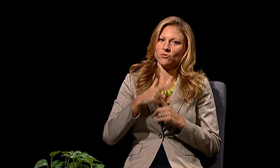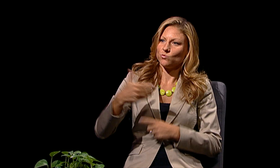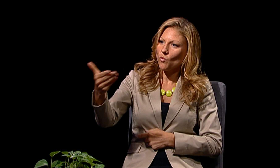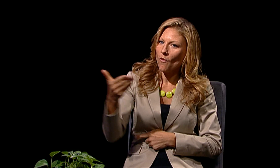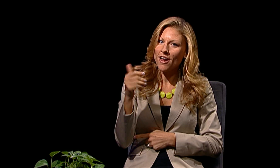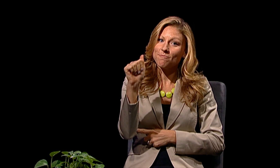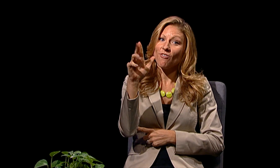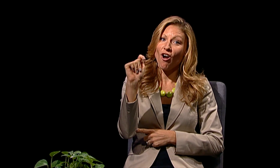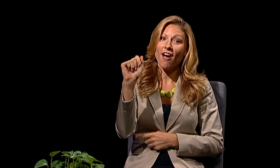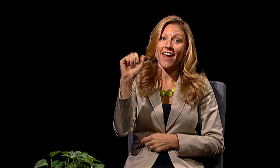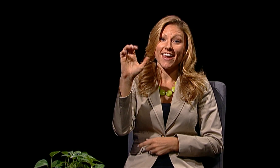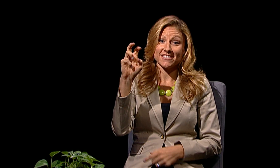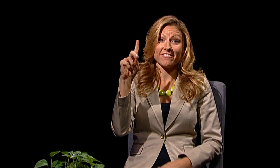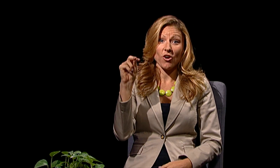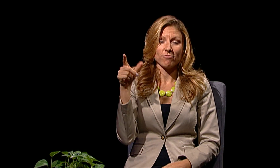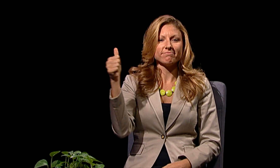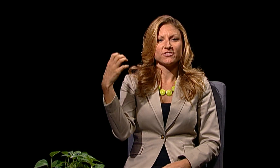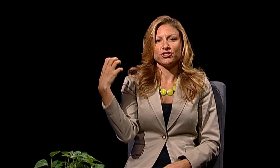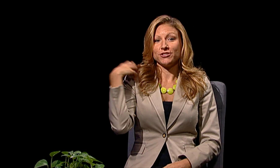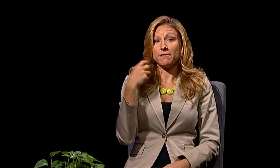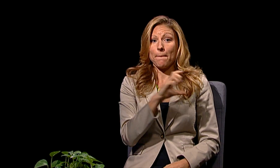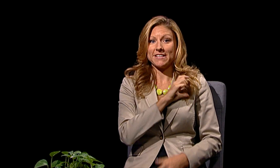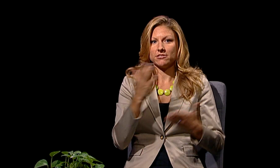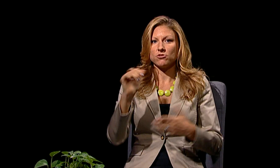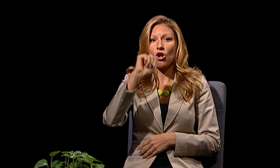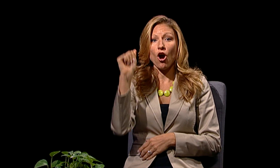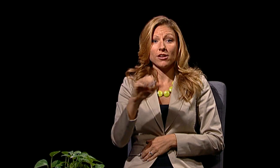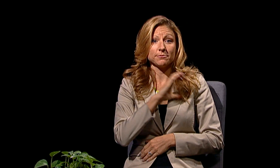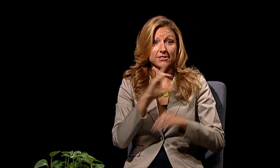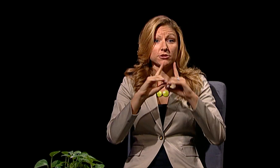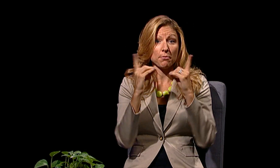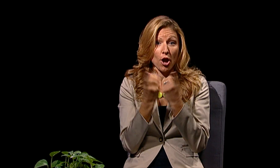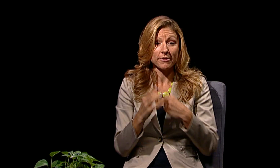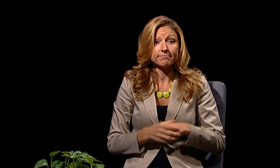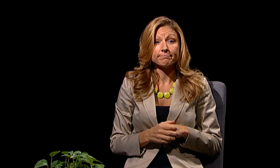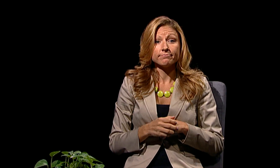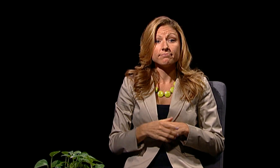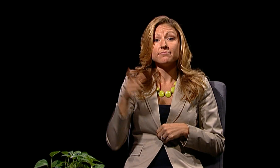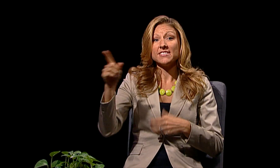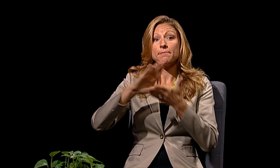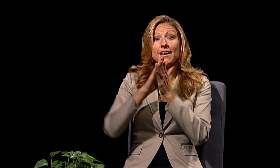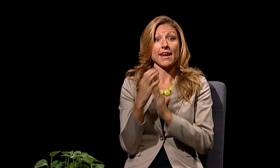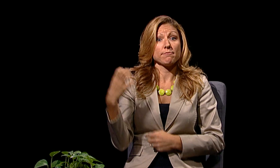ACCESS NEWS IS PLEASED TO WELCOME ART ACEVEDO, THE CHIEF OF POLICE HERE IN AUSTIN.